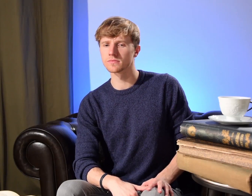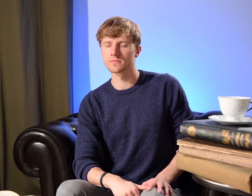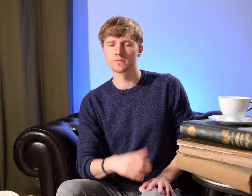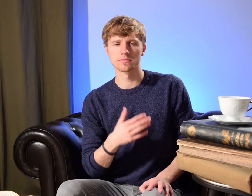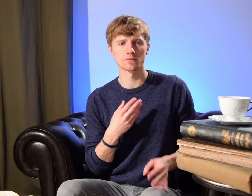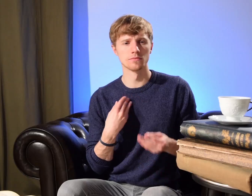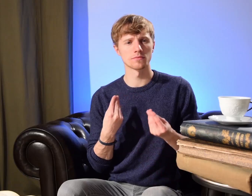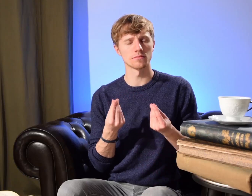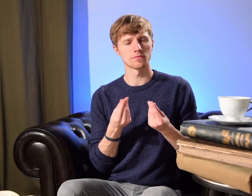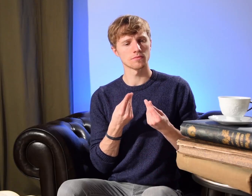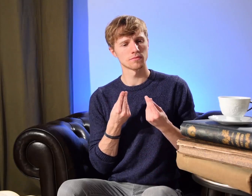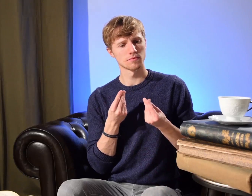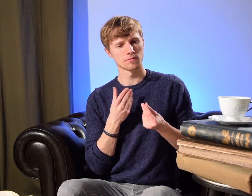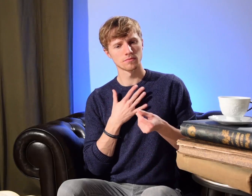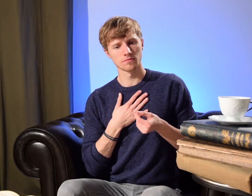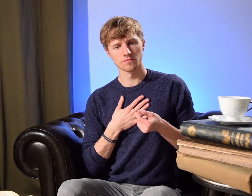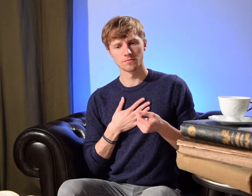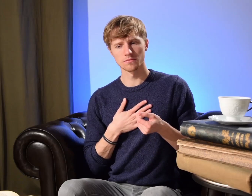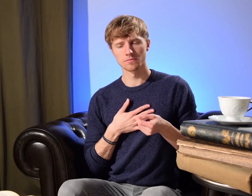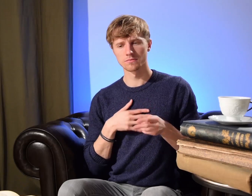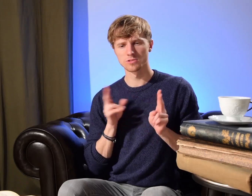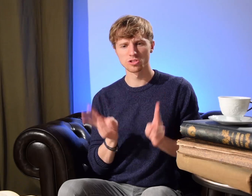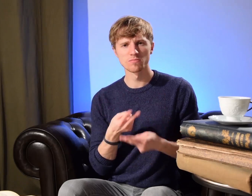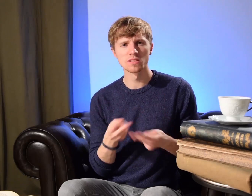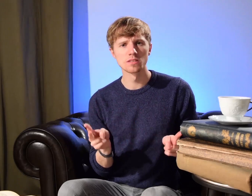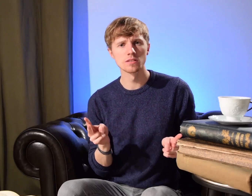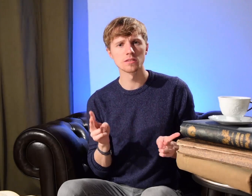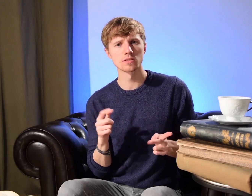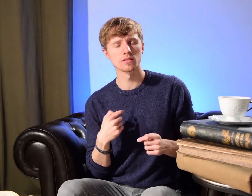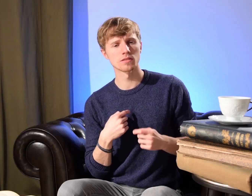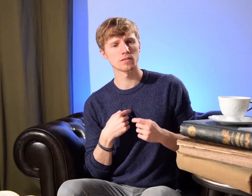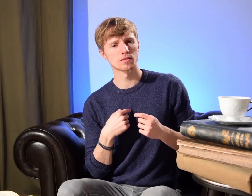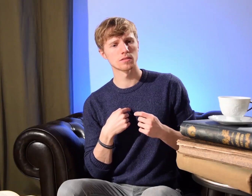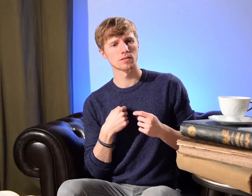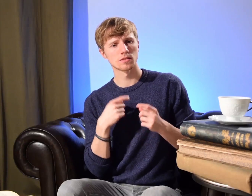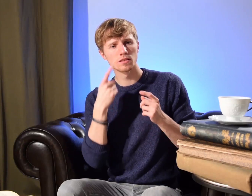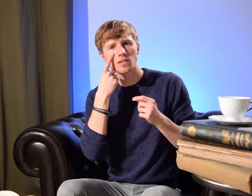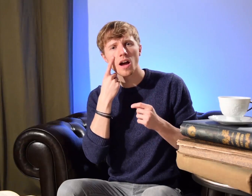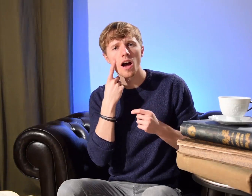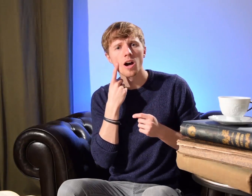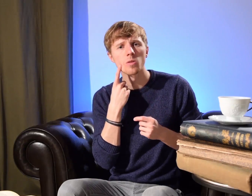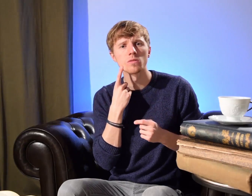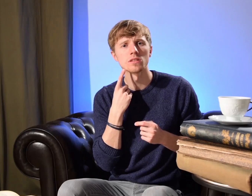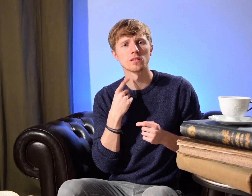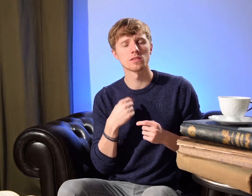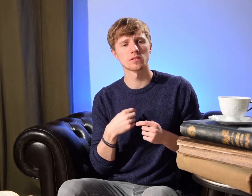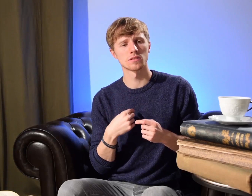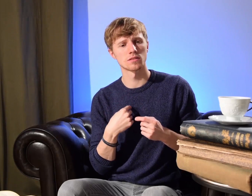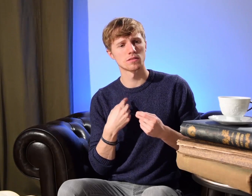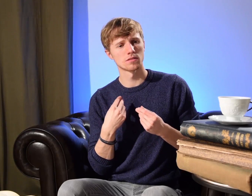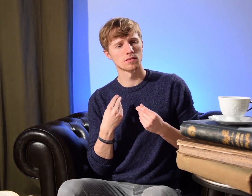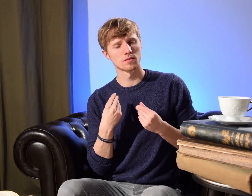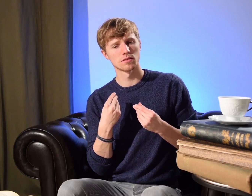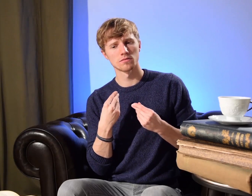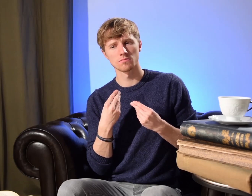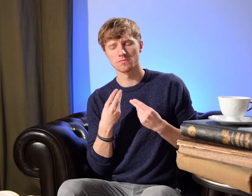Yet after a while, she grew sad more and more often. At first, she didn´t know why.